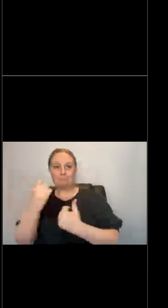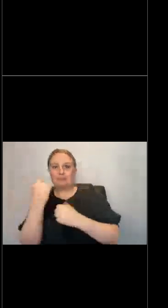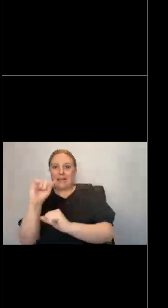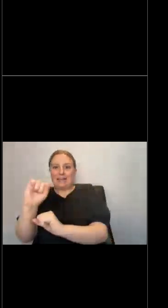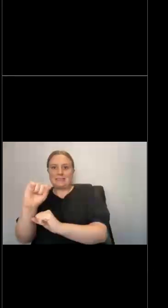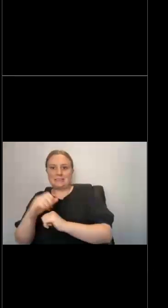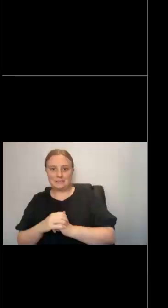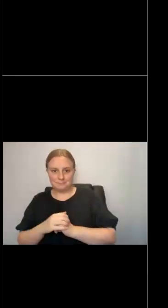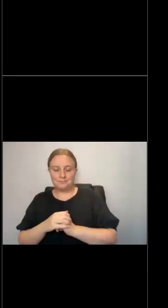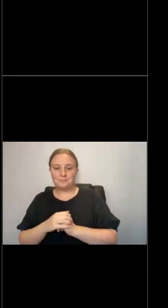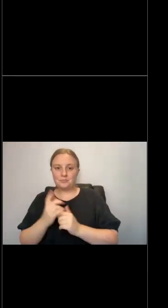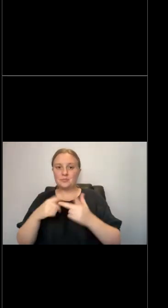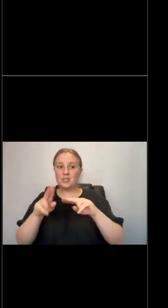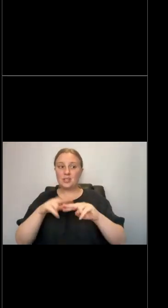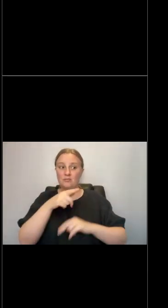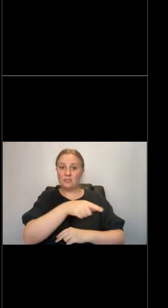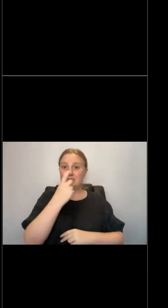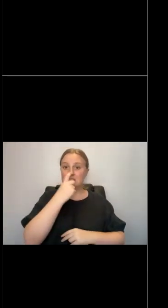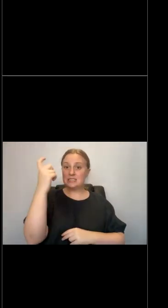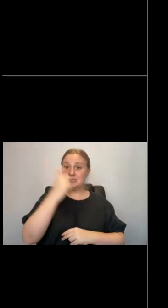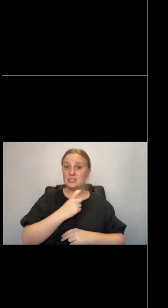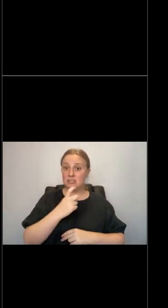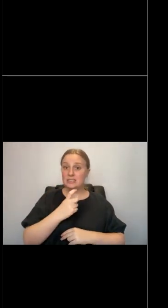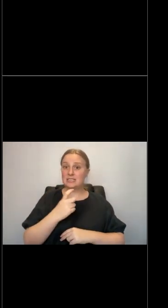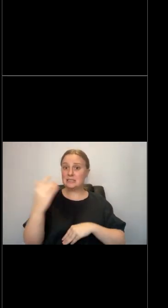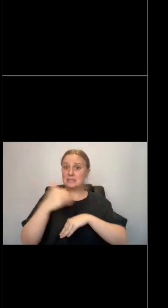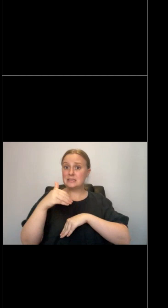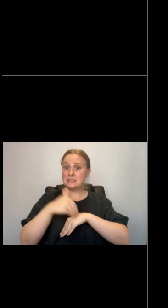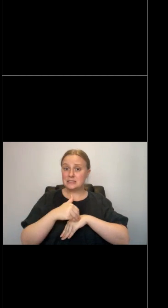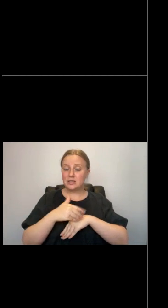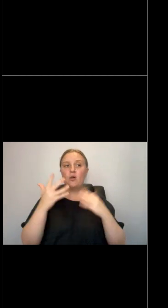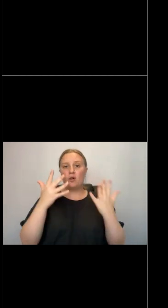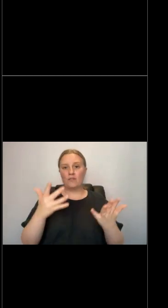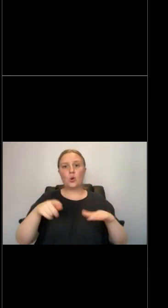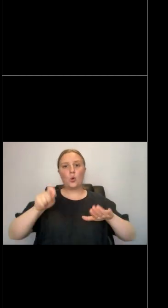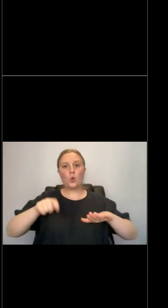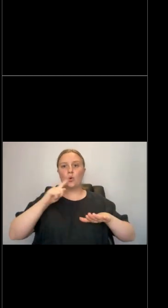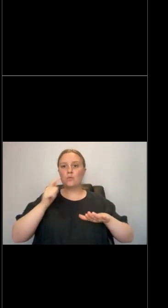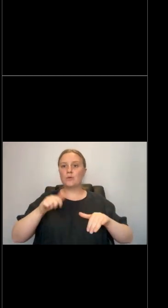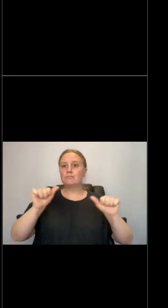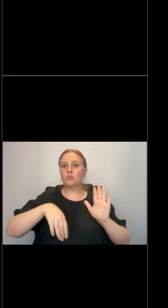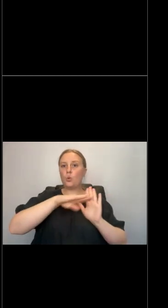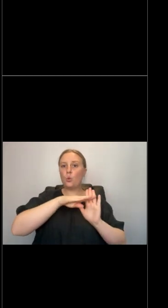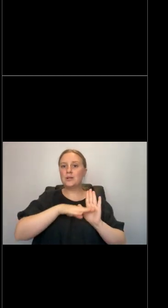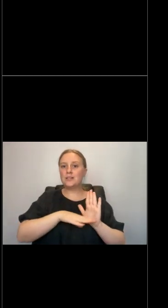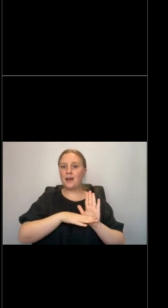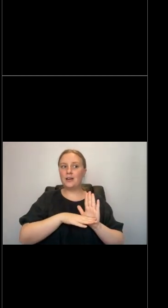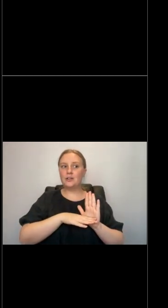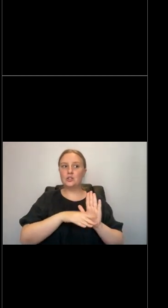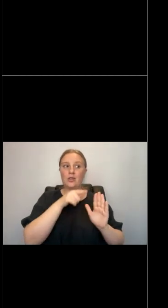the court will place somebody on an order for their own treatment and care, but also for the protection of the community.